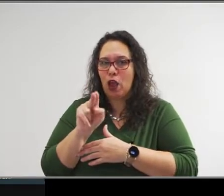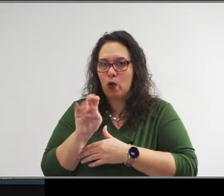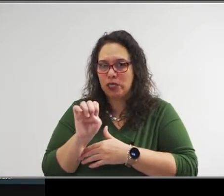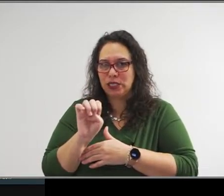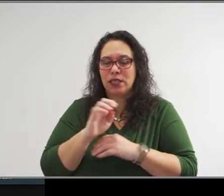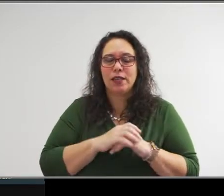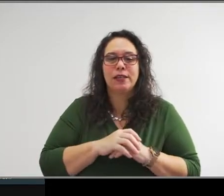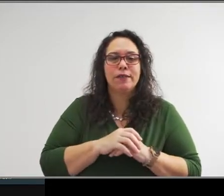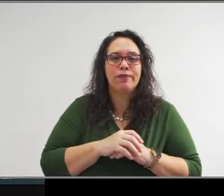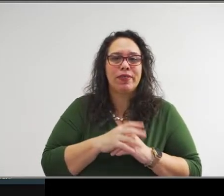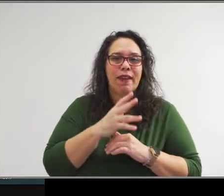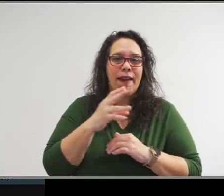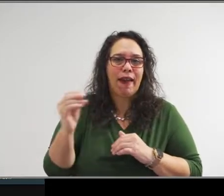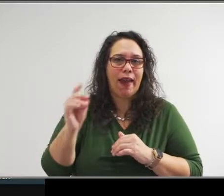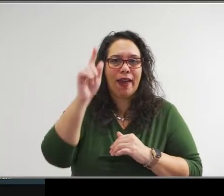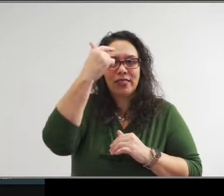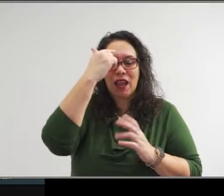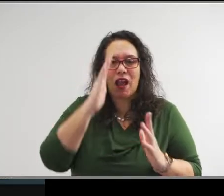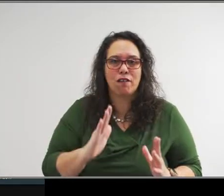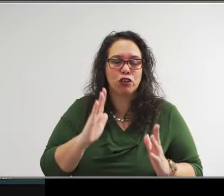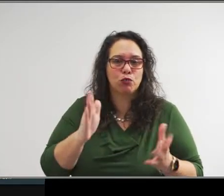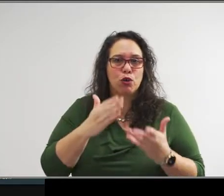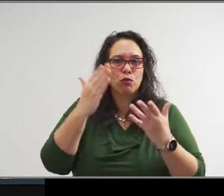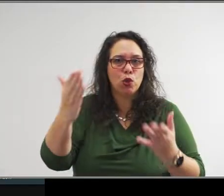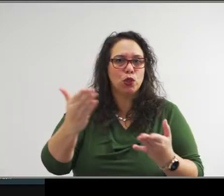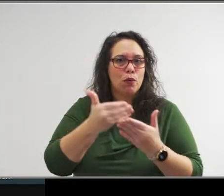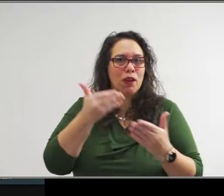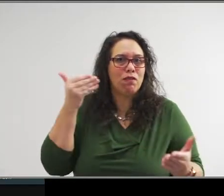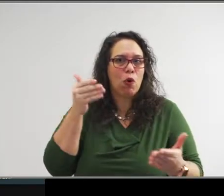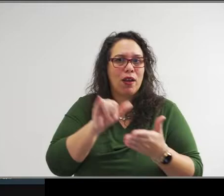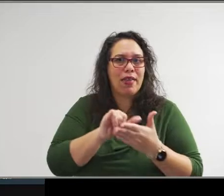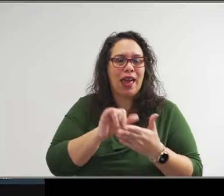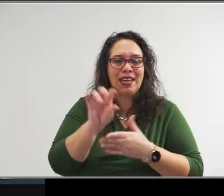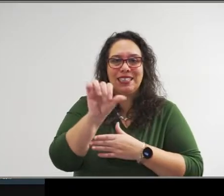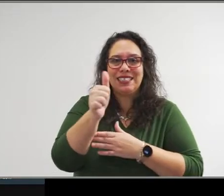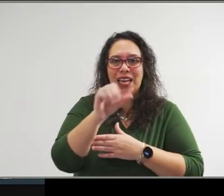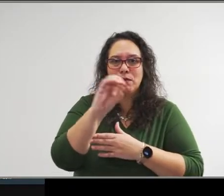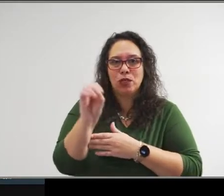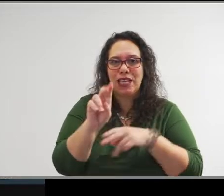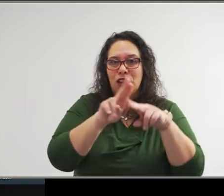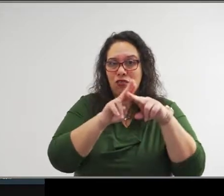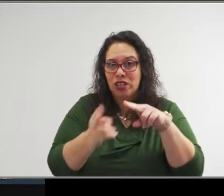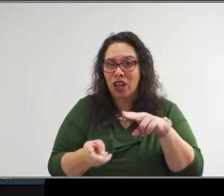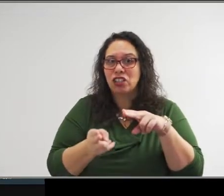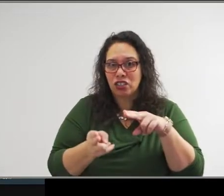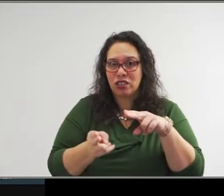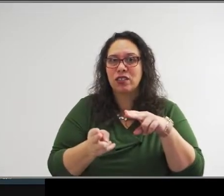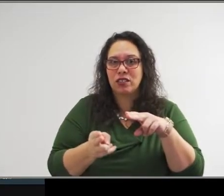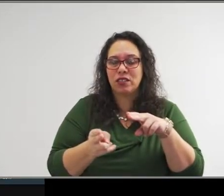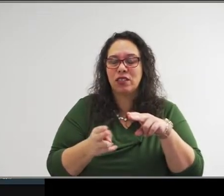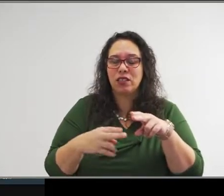with the governor's proposal before that of a 10% reduction to local control funding formula